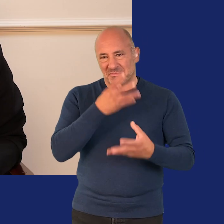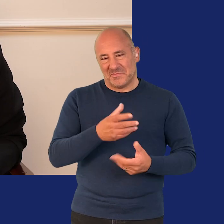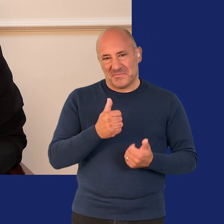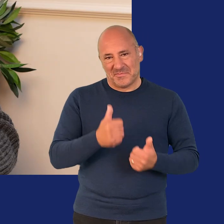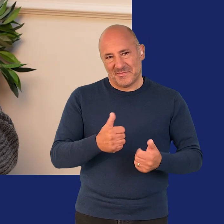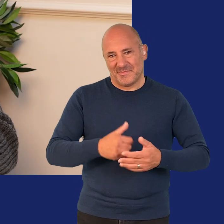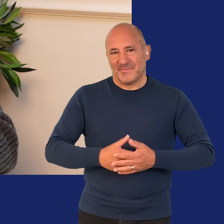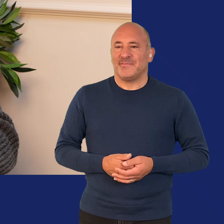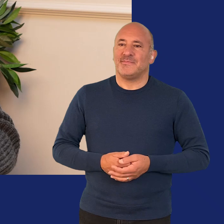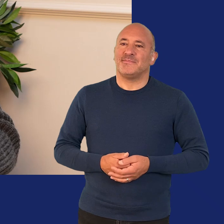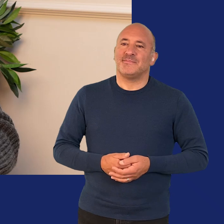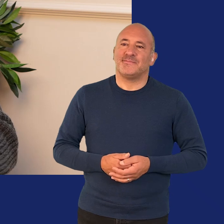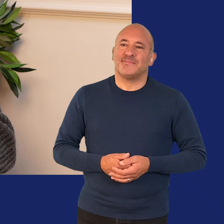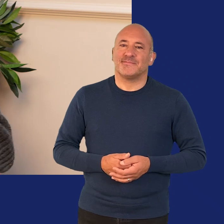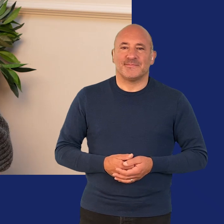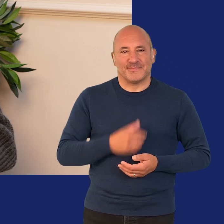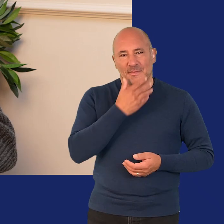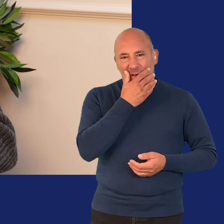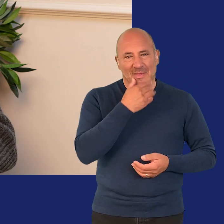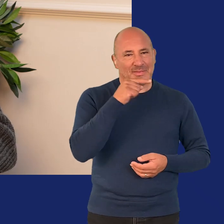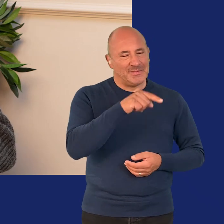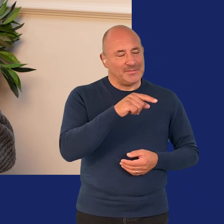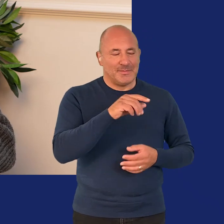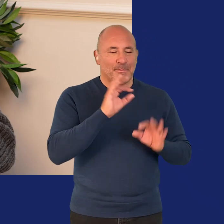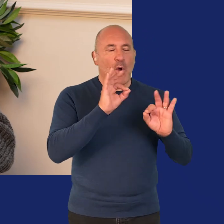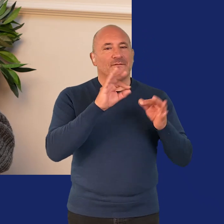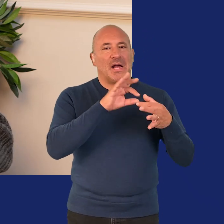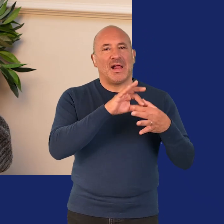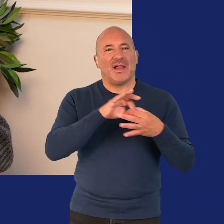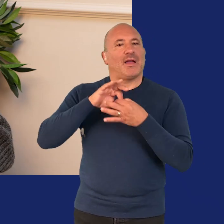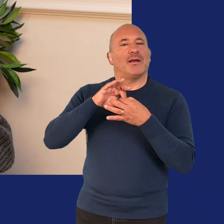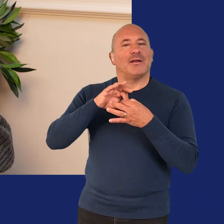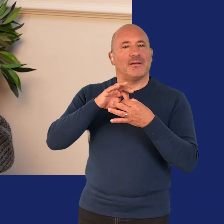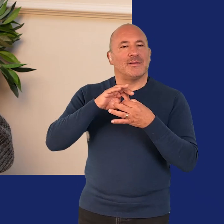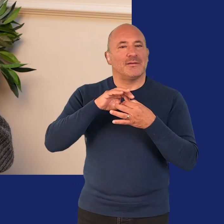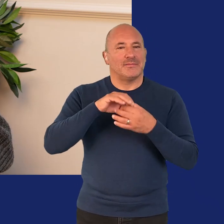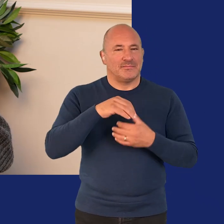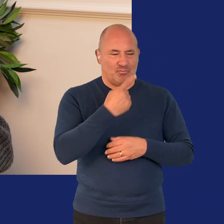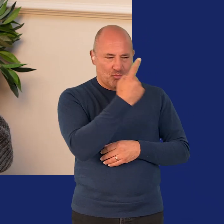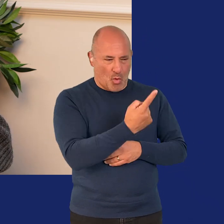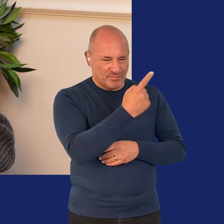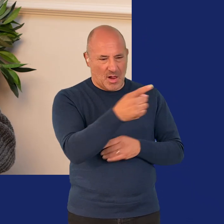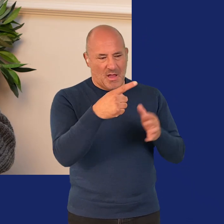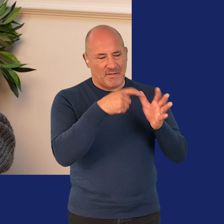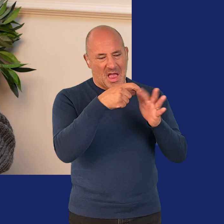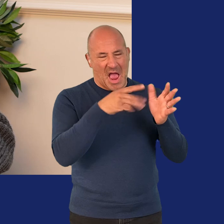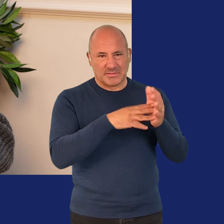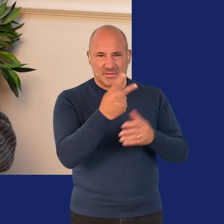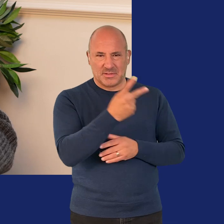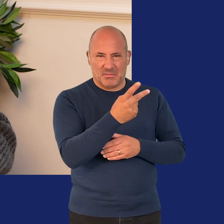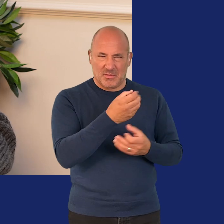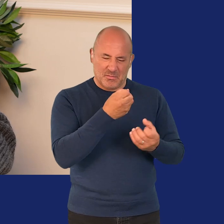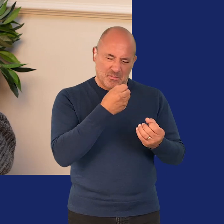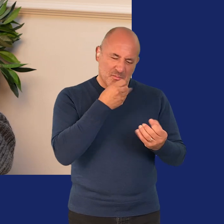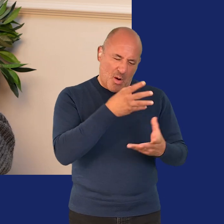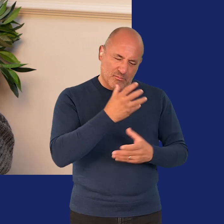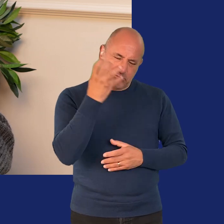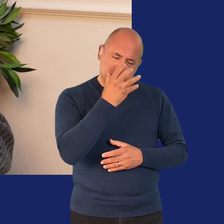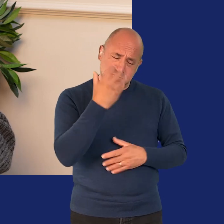Josh: And I think that it will lead very nicely on from the very